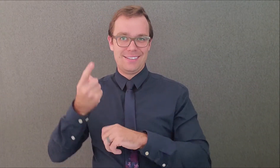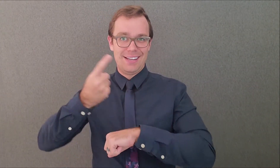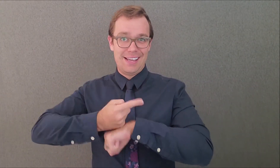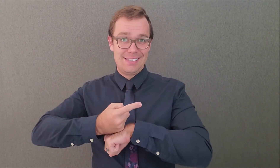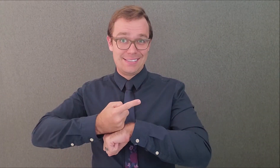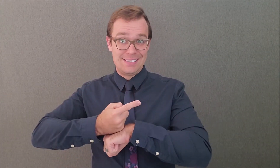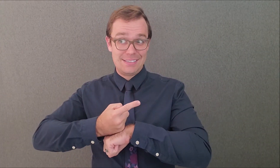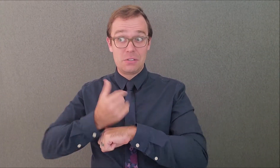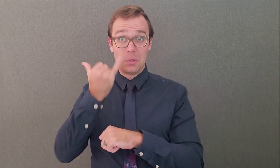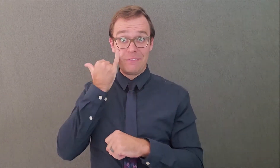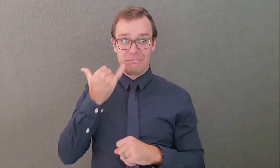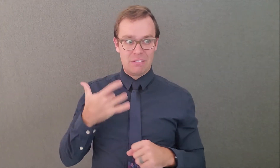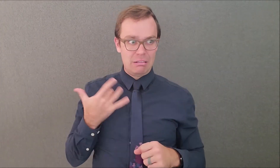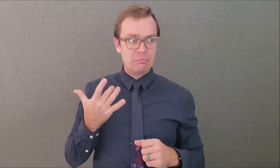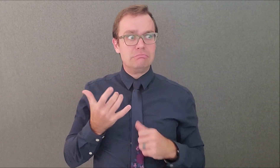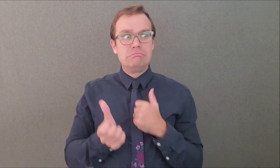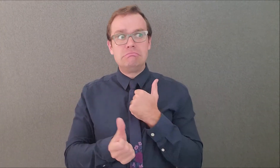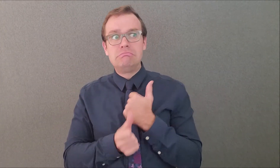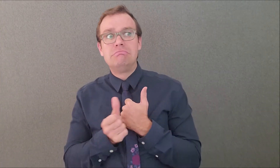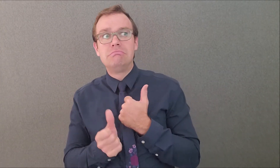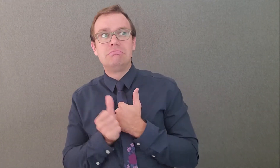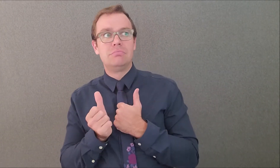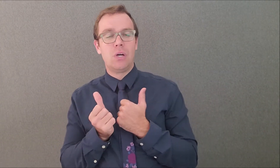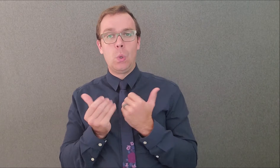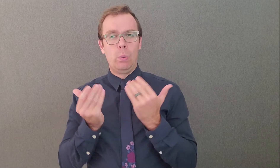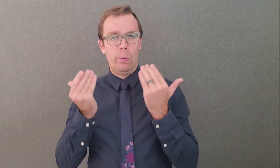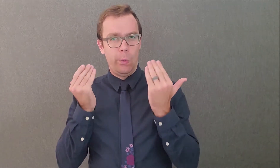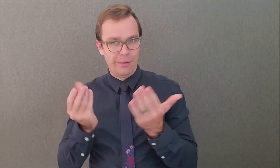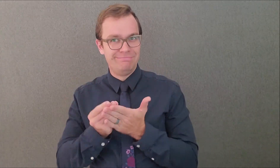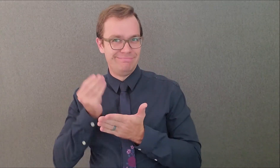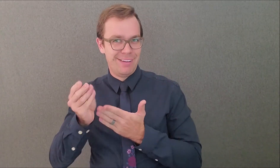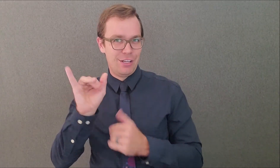so if you are at risk, get insurance now.